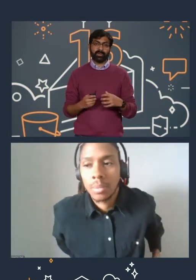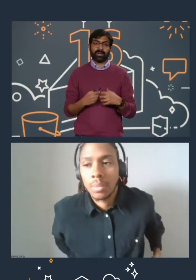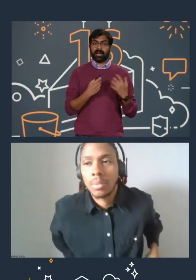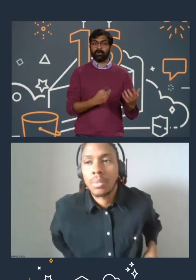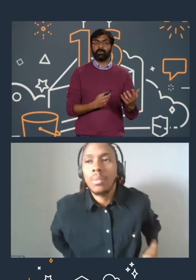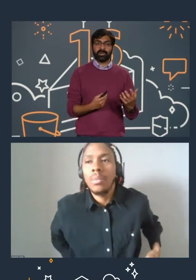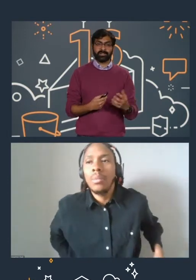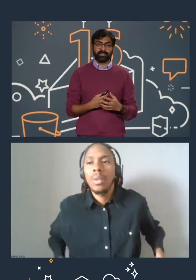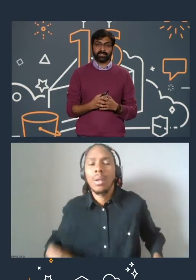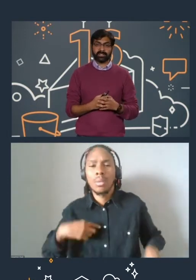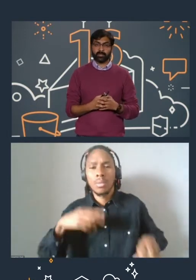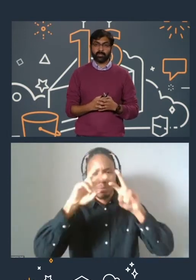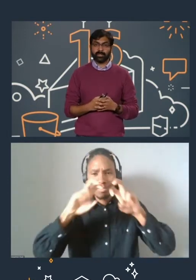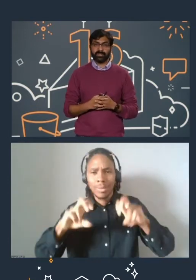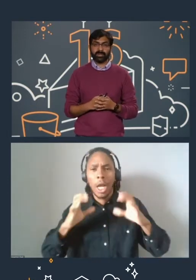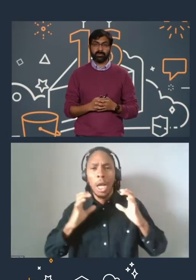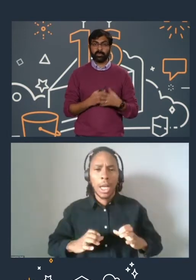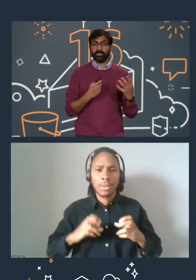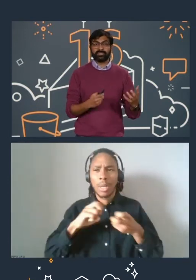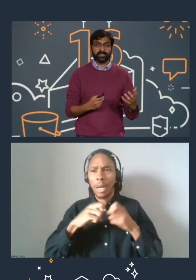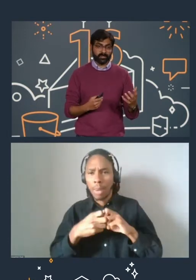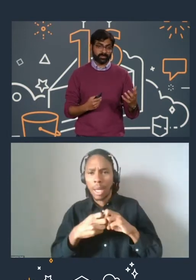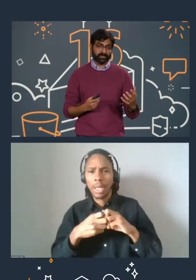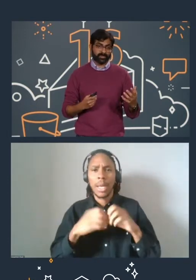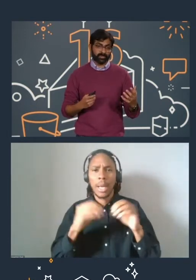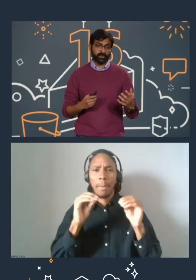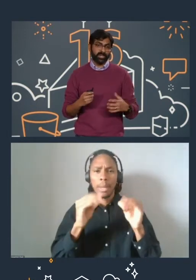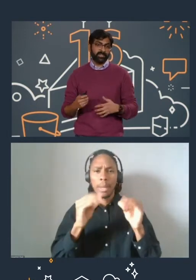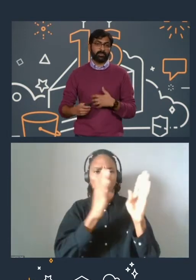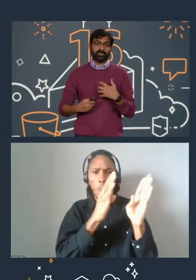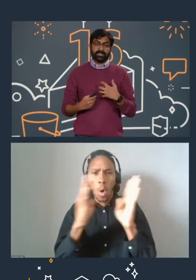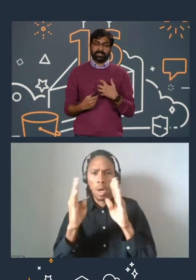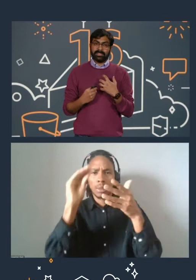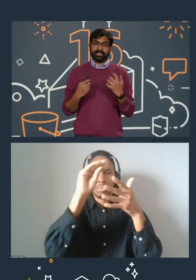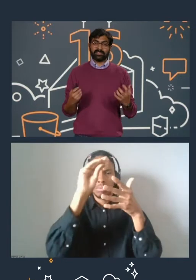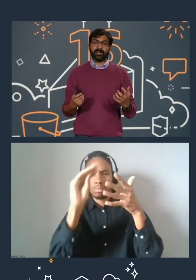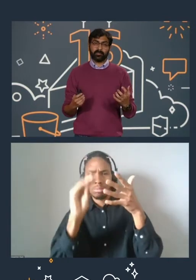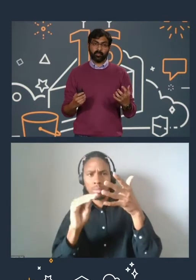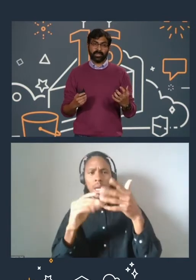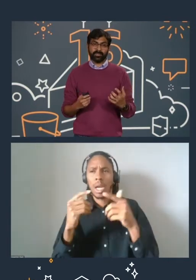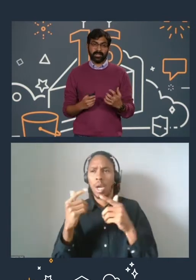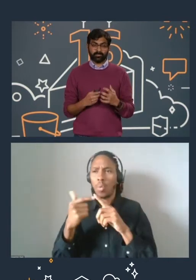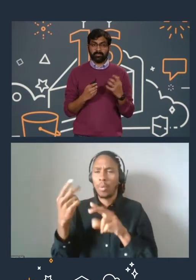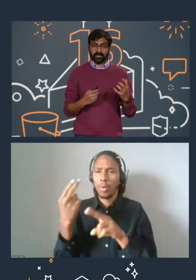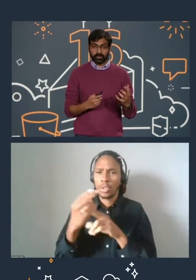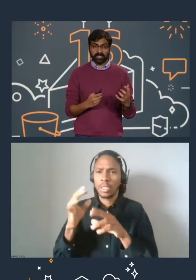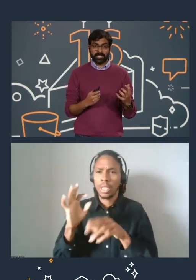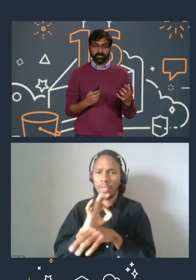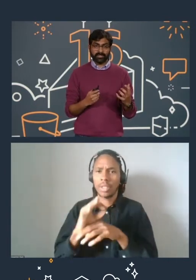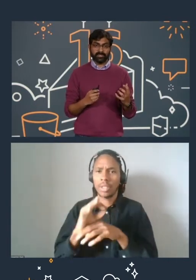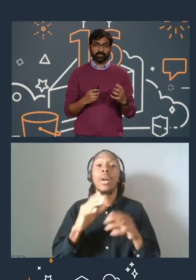of how this customer would use these features. So they would get set up with S3 batch replications,